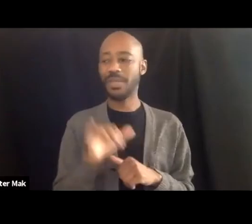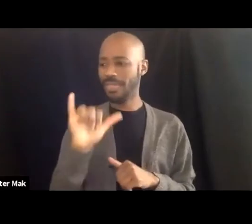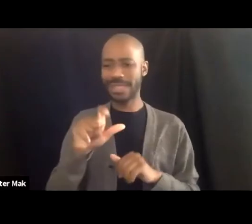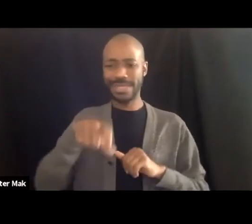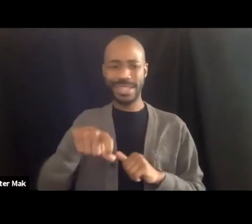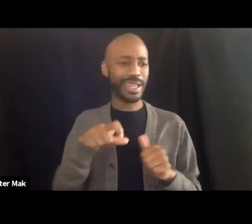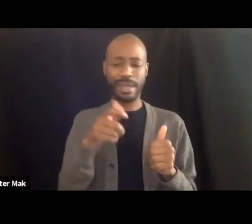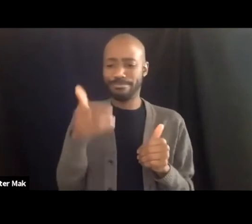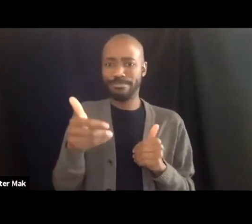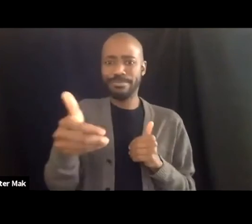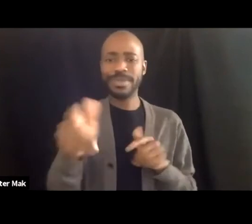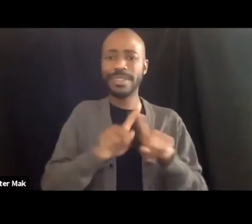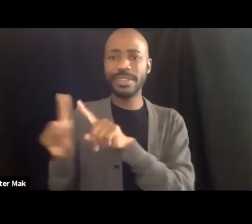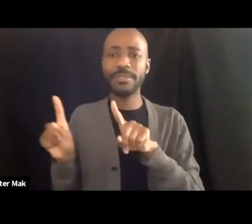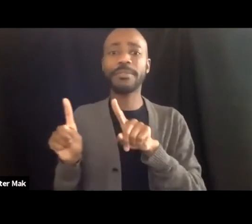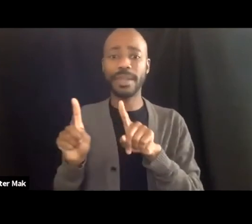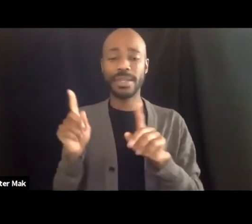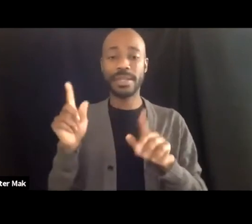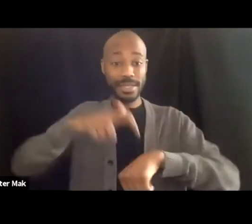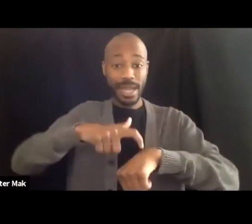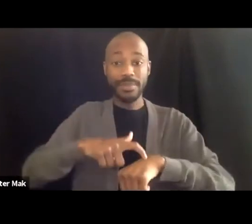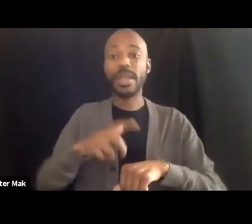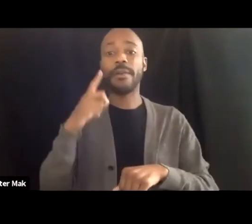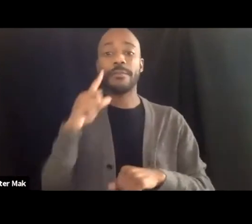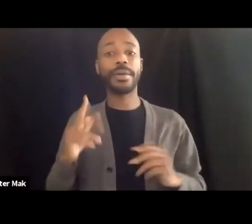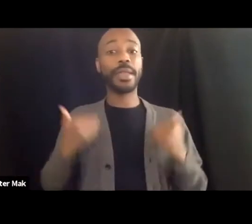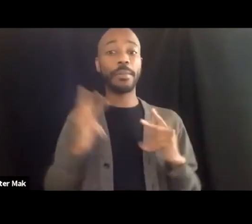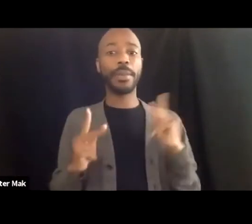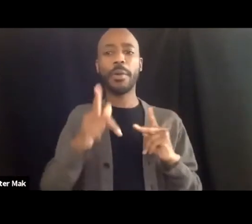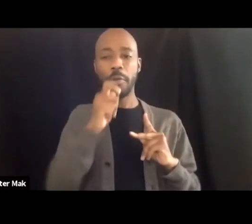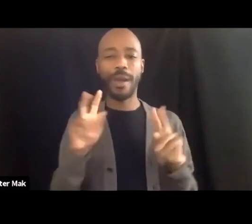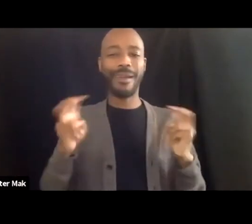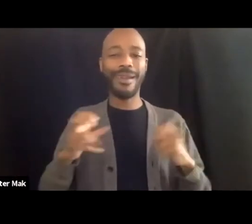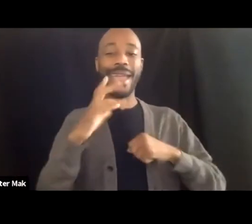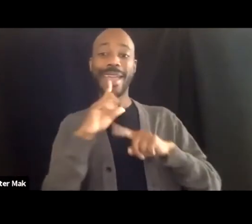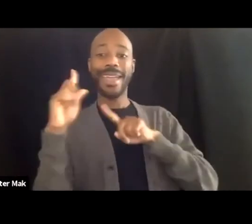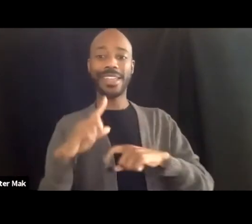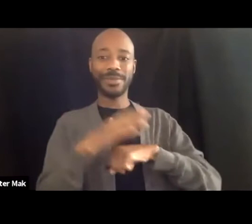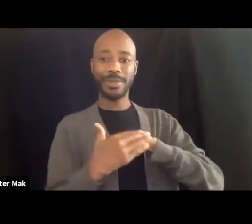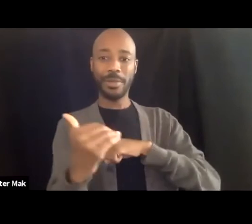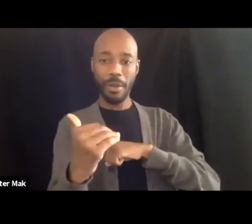I think for young people answering this call the biggest thing is to understand, when and how to do things in the right spaces.